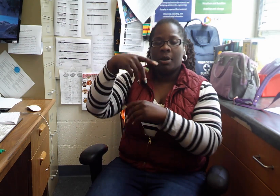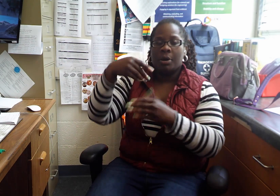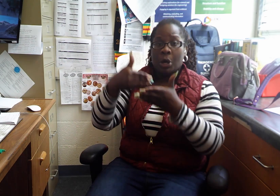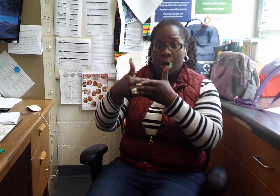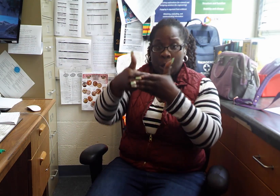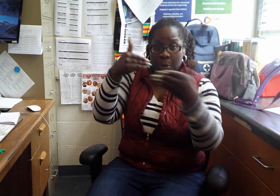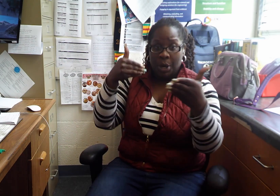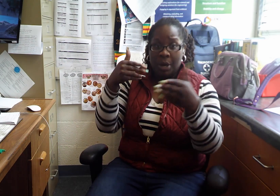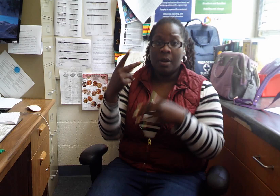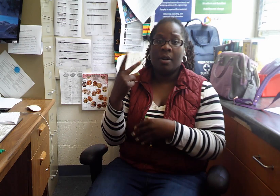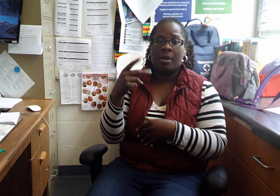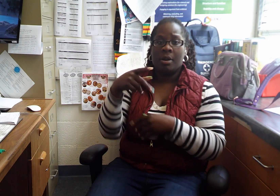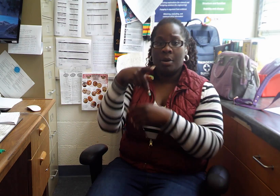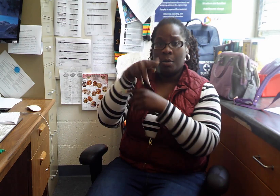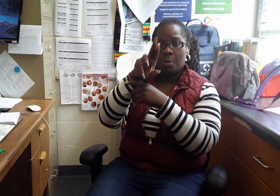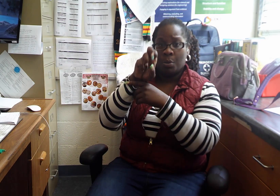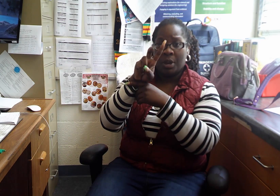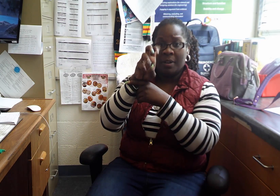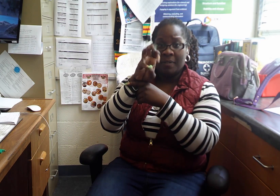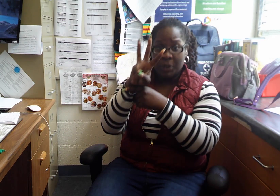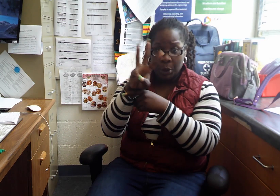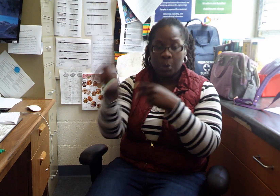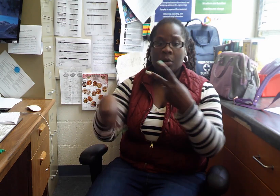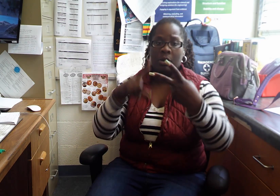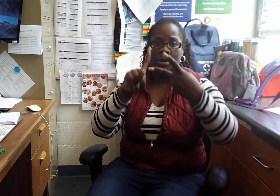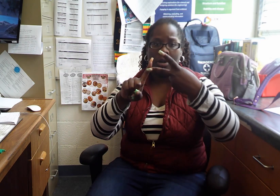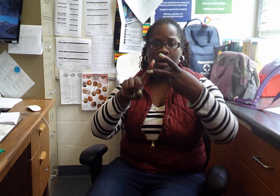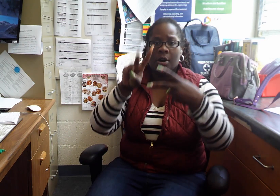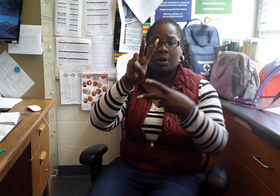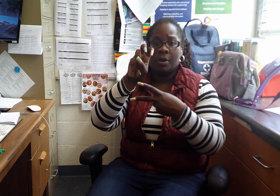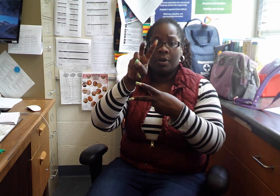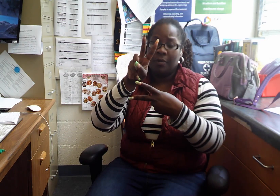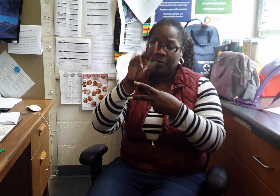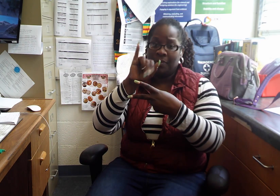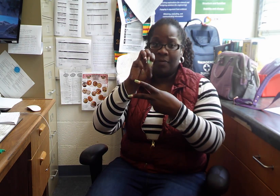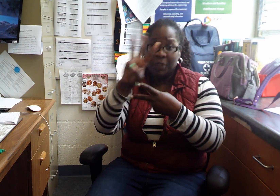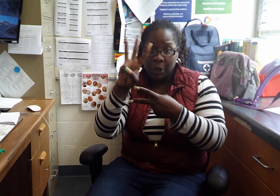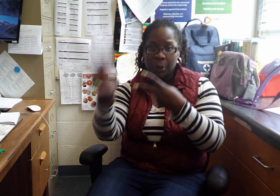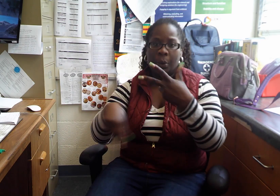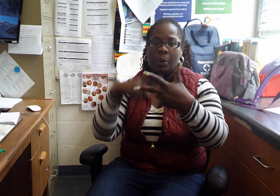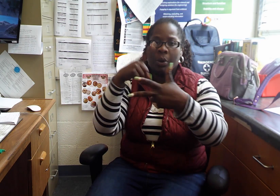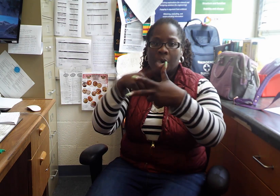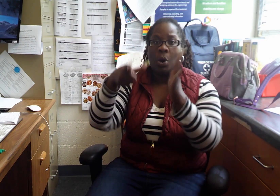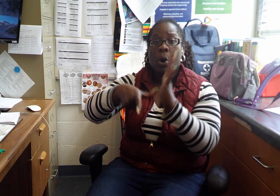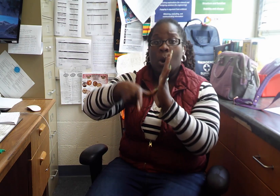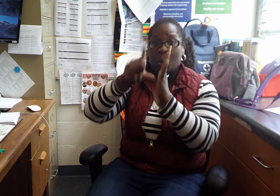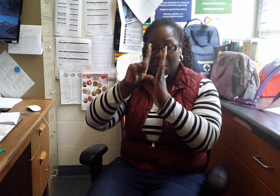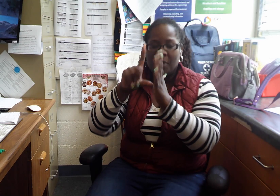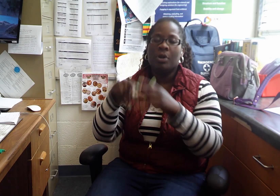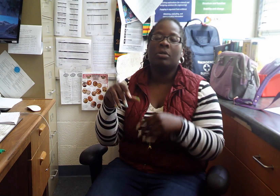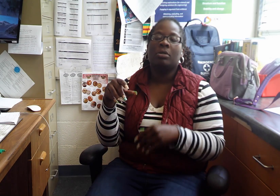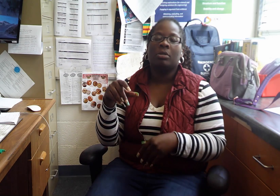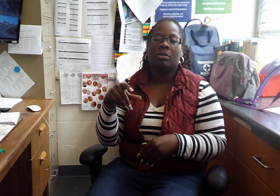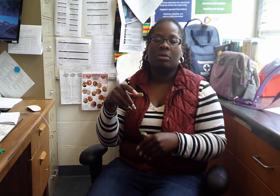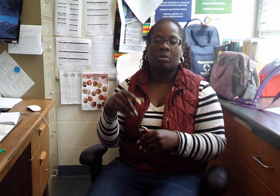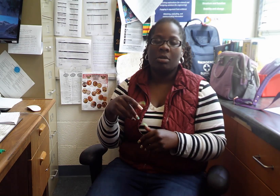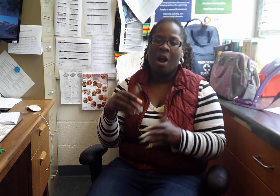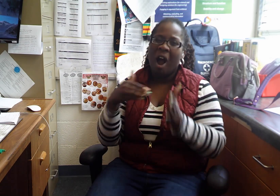For example, before there's a preview, then view, then a review.